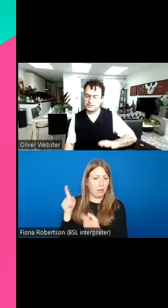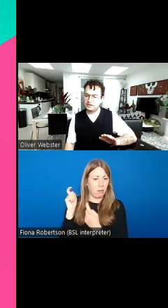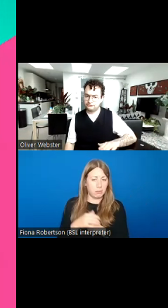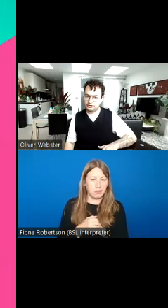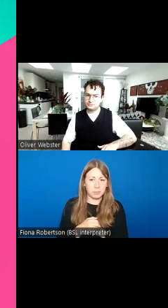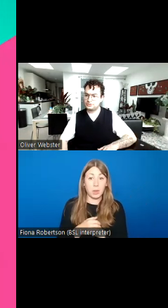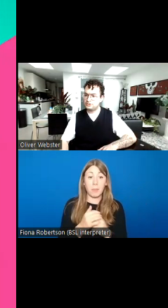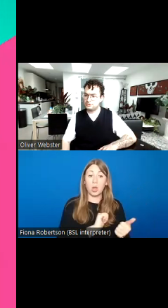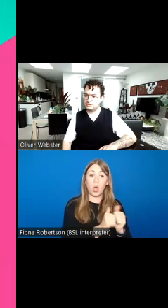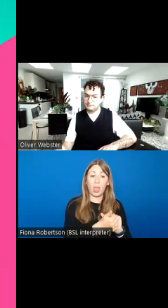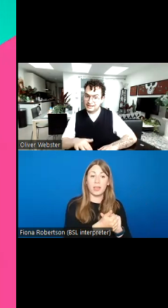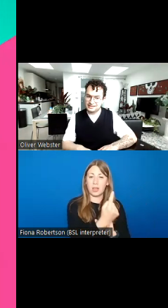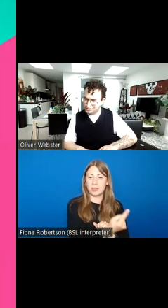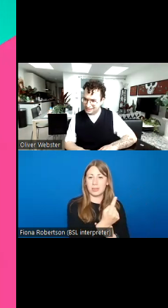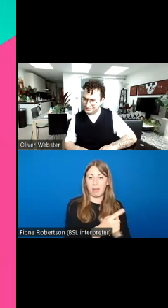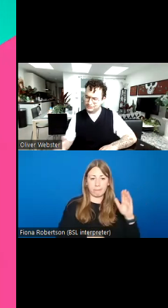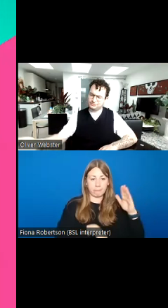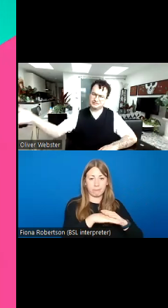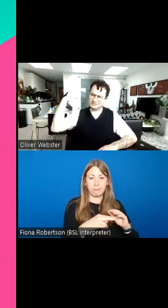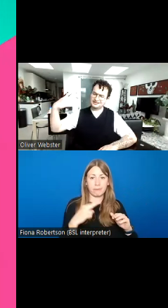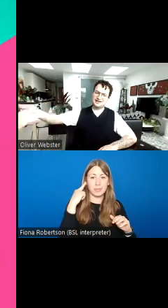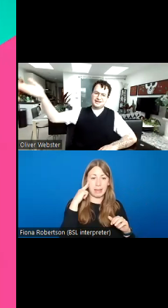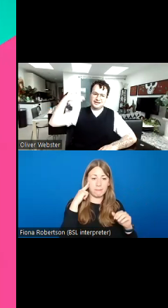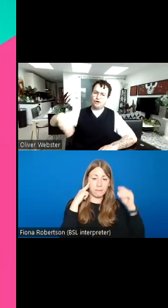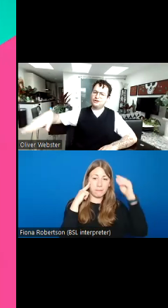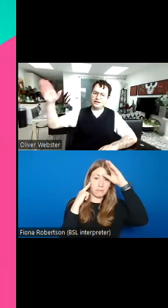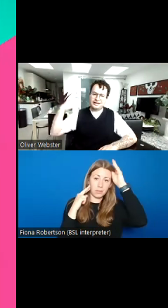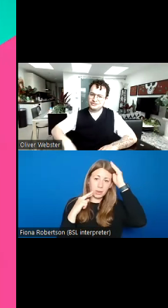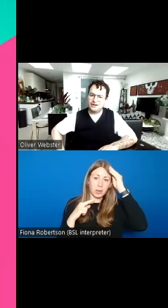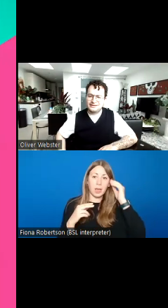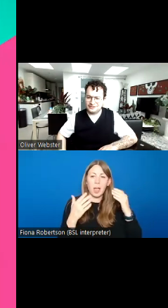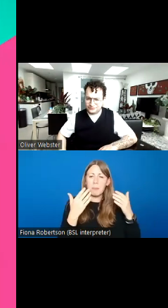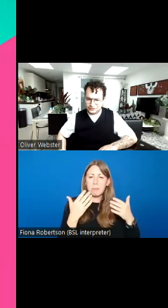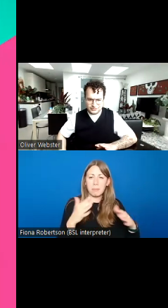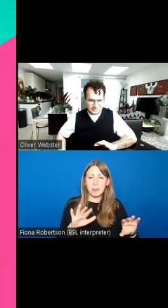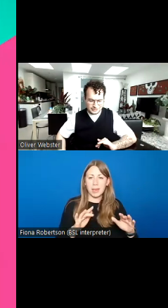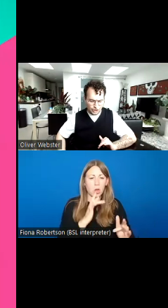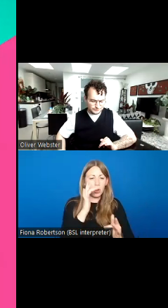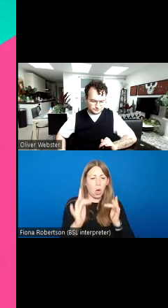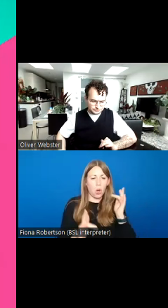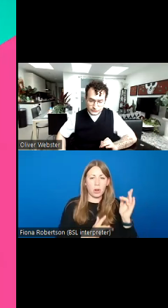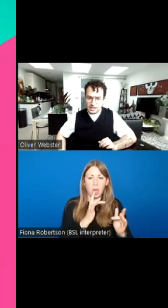She and her friend wanted to do the Mannequin Challenge, which was an online trend a few years ago.